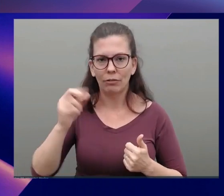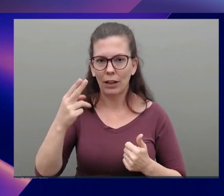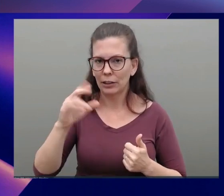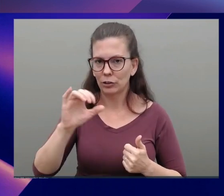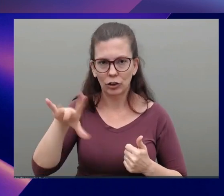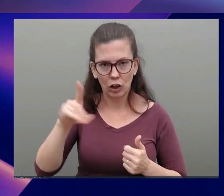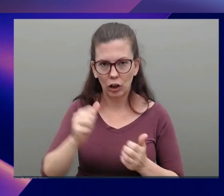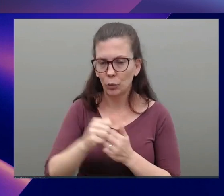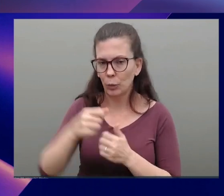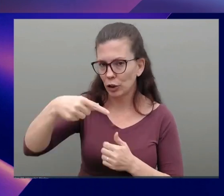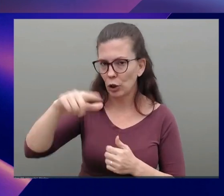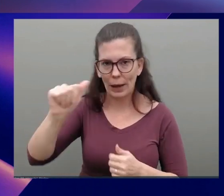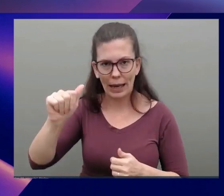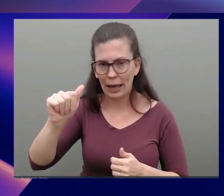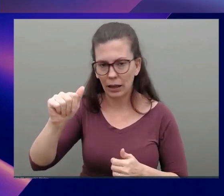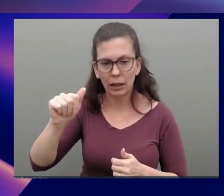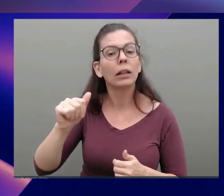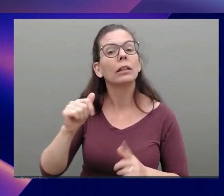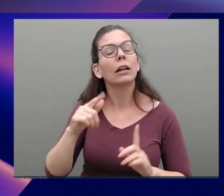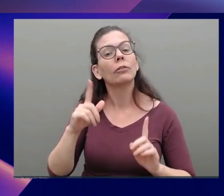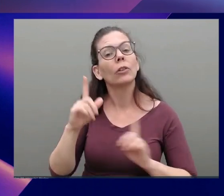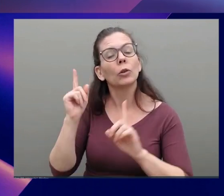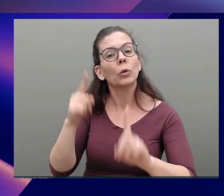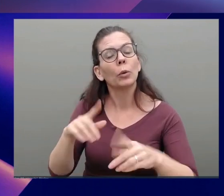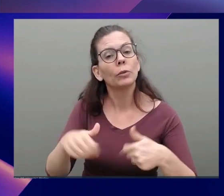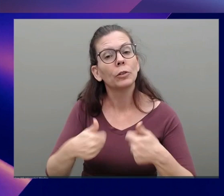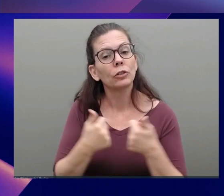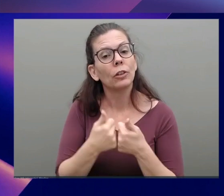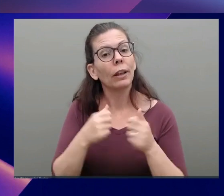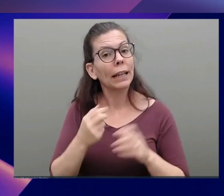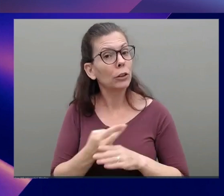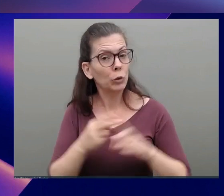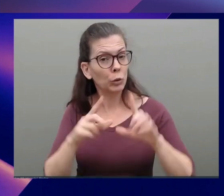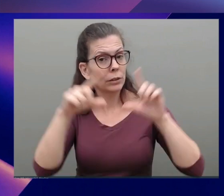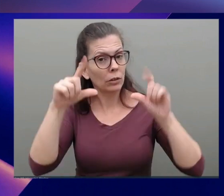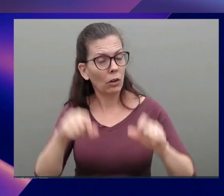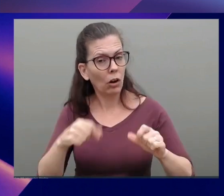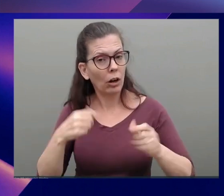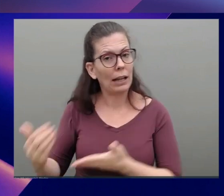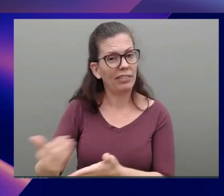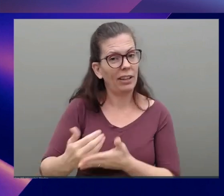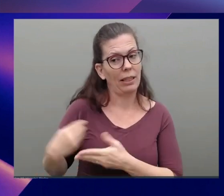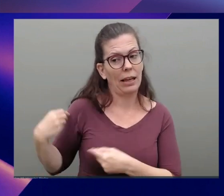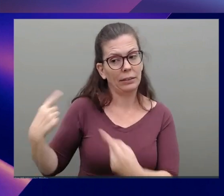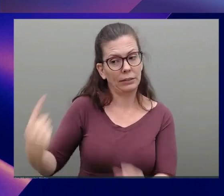If I go to challenge, I can use these cards that I have collected so far as part of the drone capture,